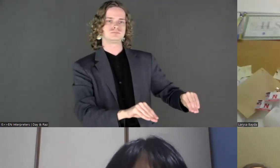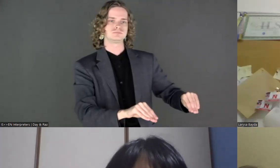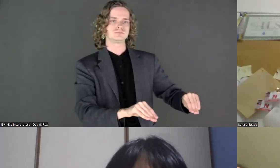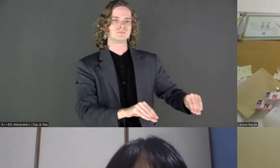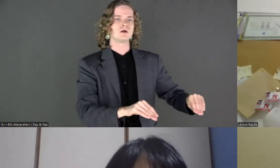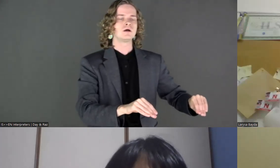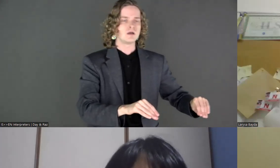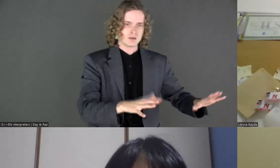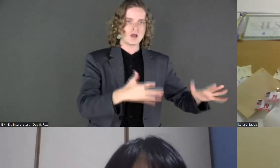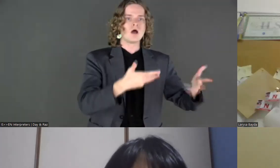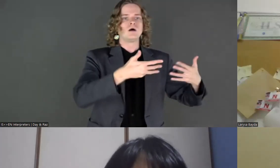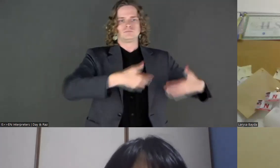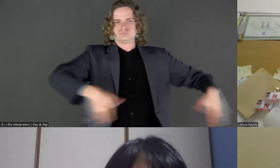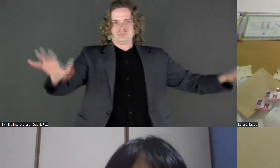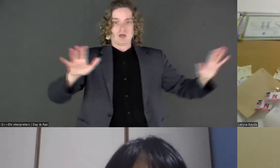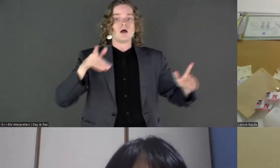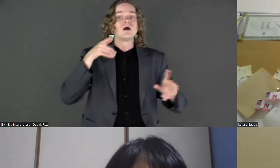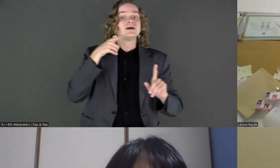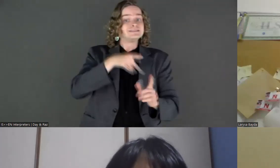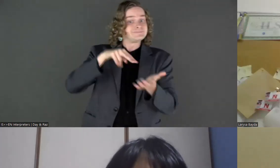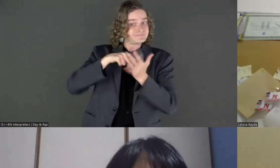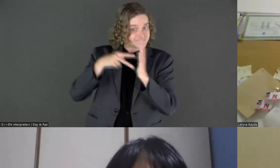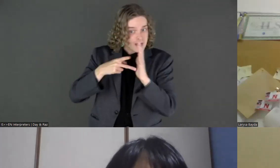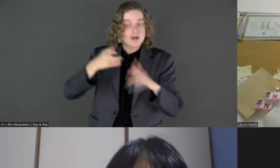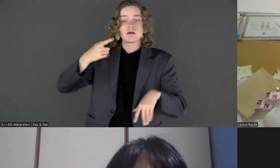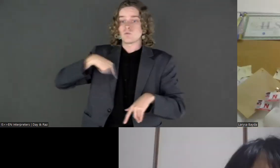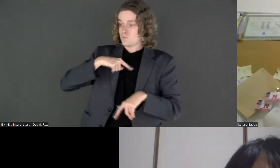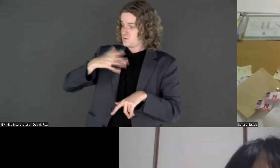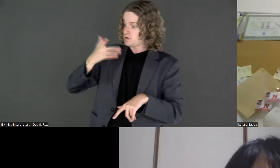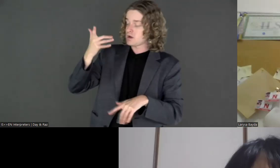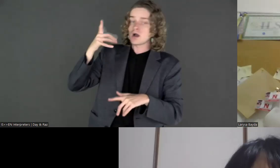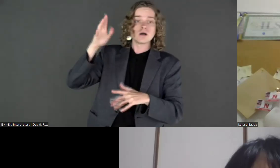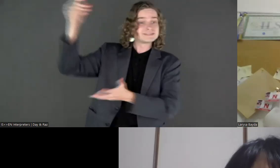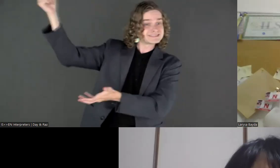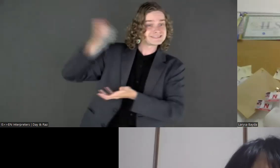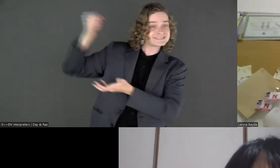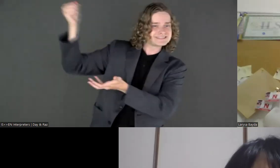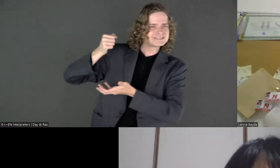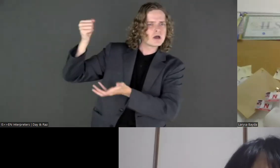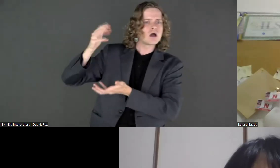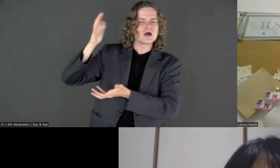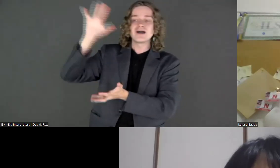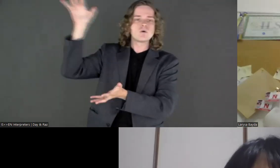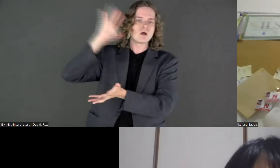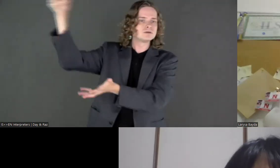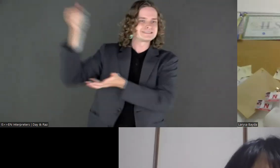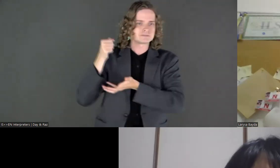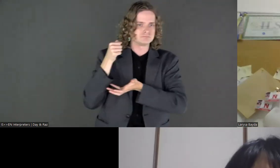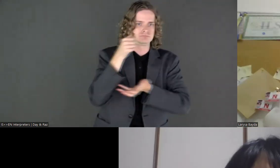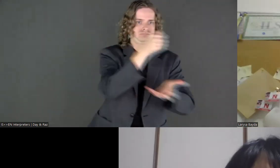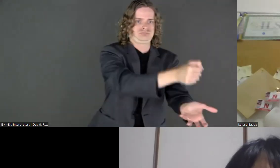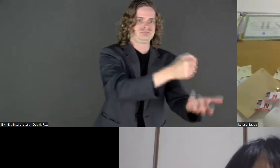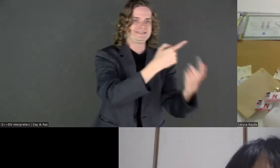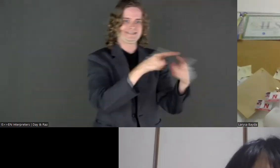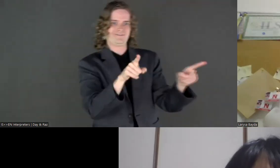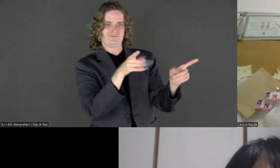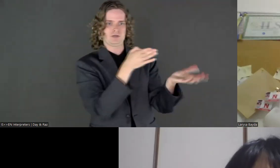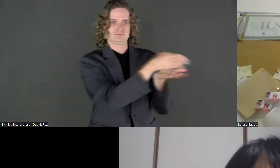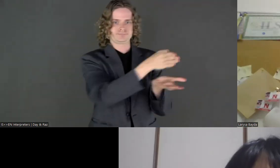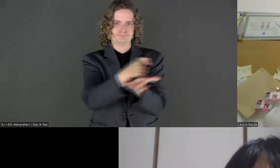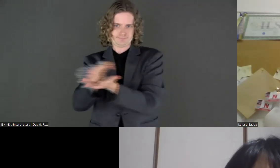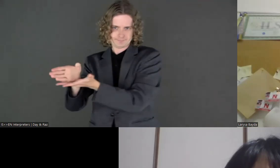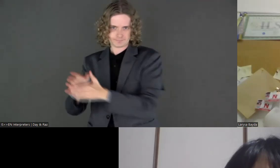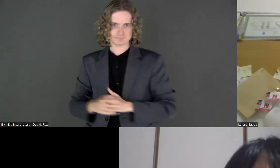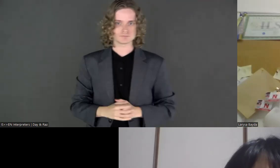organizations for people with disabilities, they have to understand that they have enough